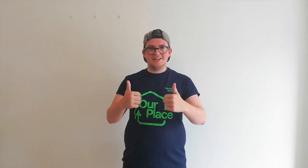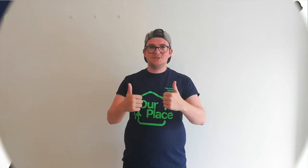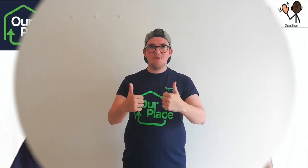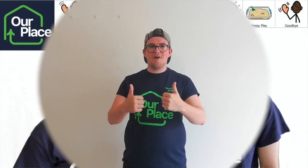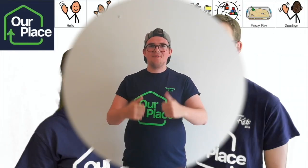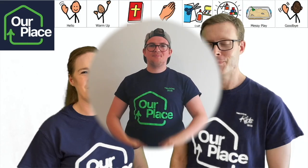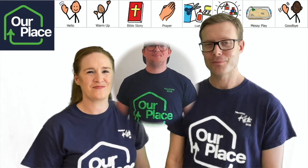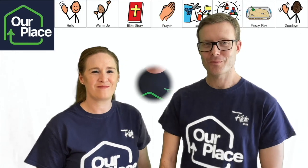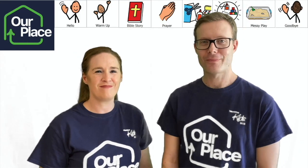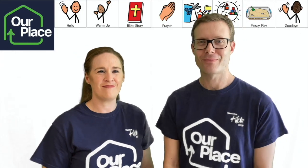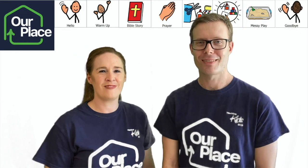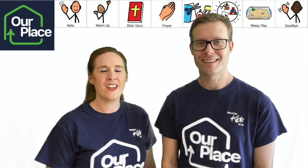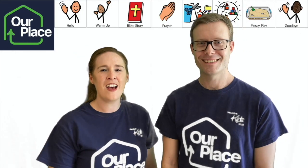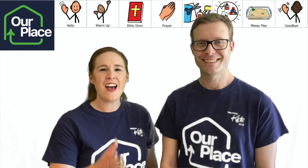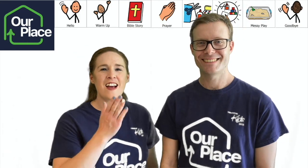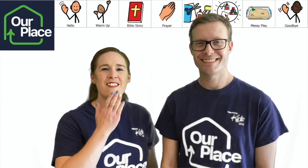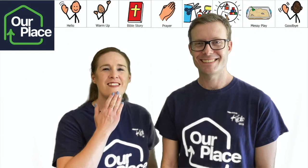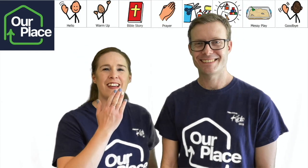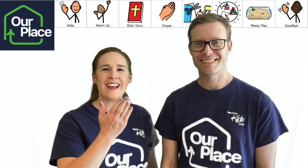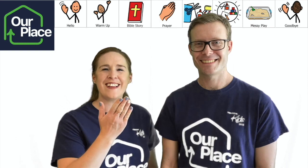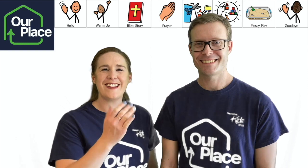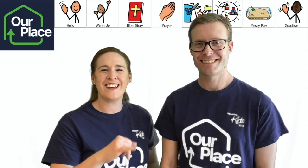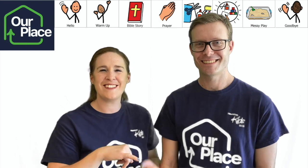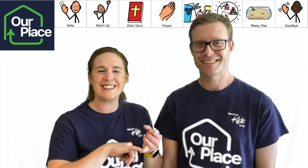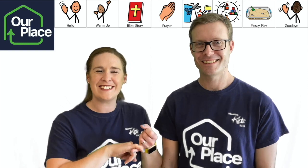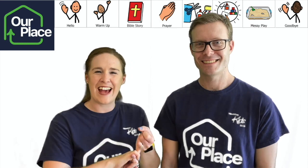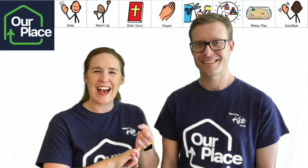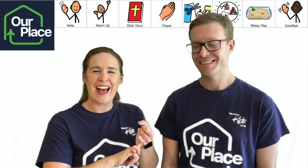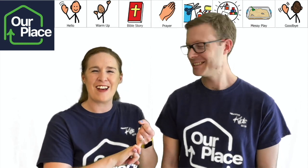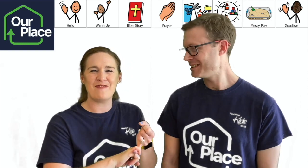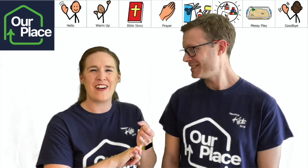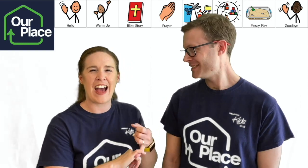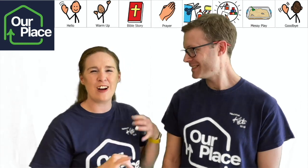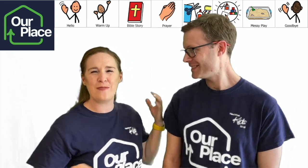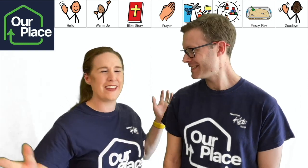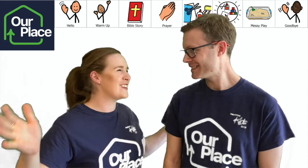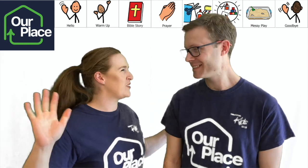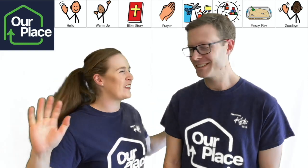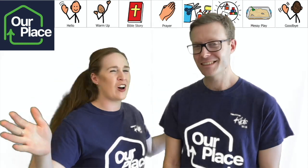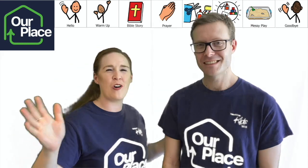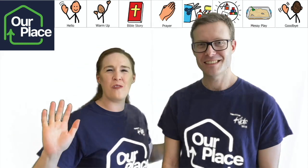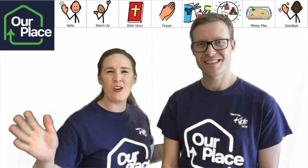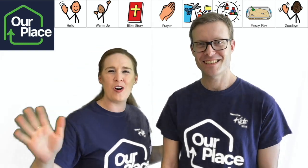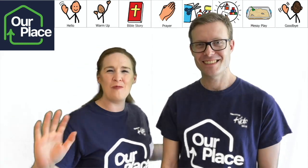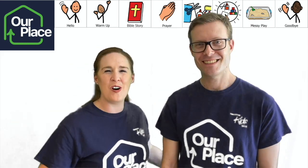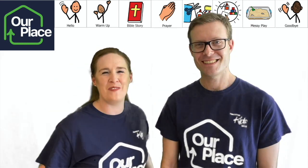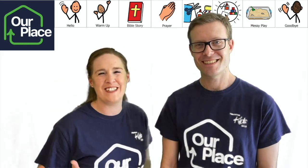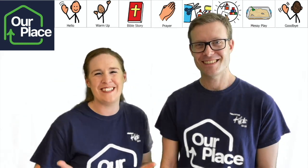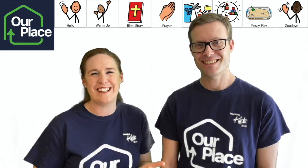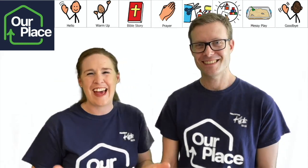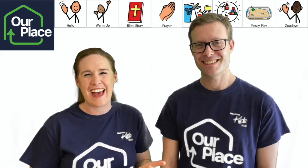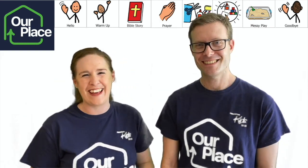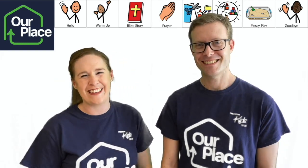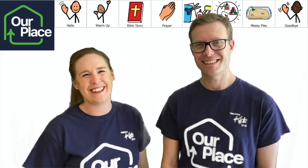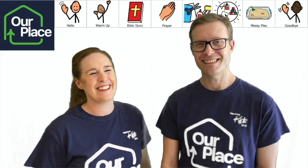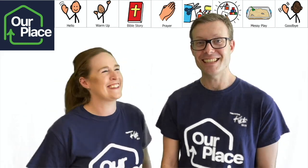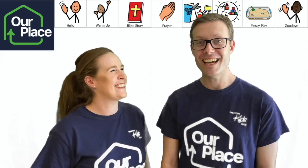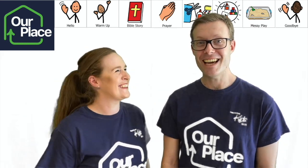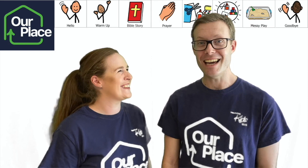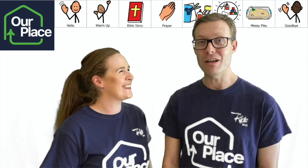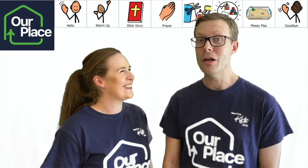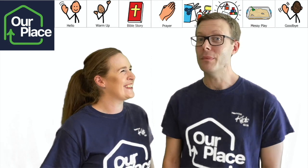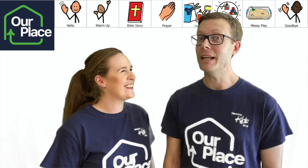you tomorrow thank you Sam for helping us with our warm-up today yeah but now I